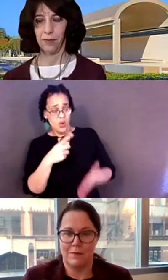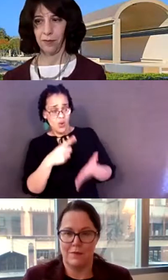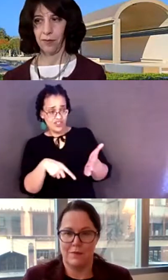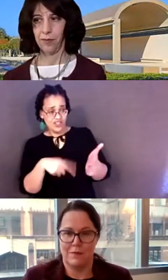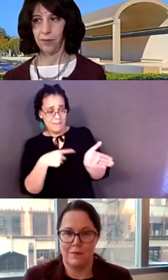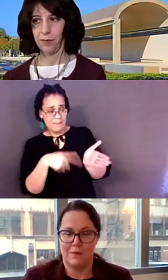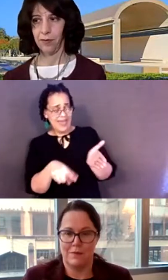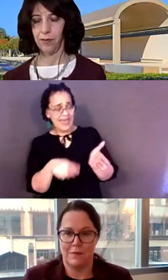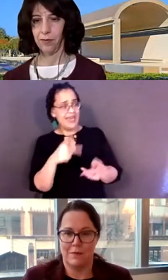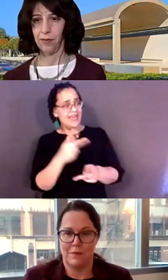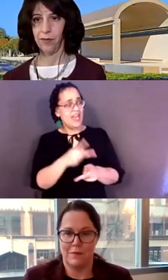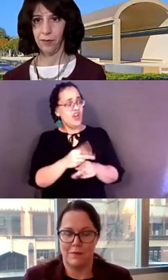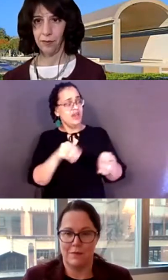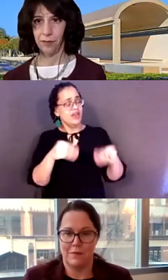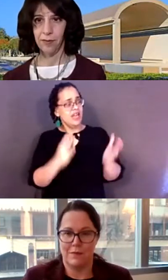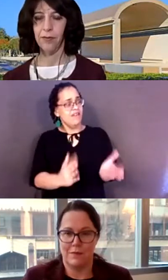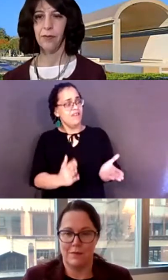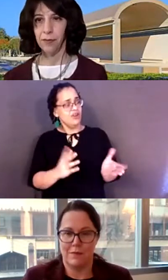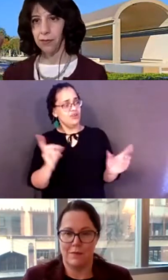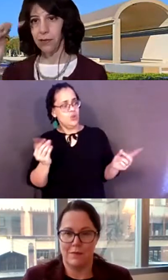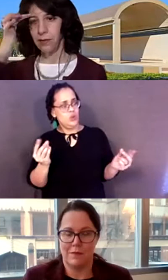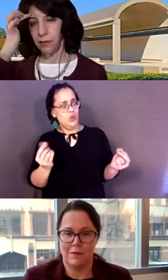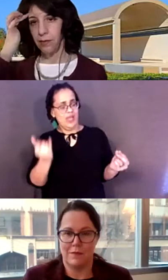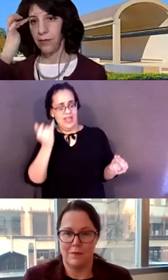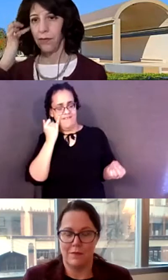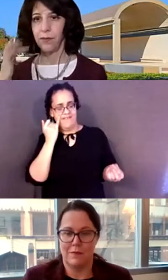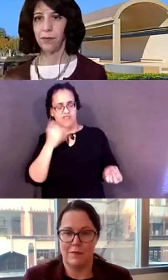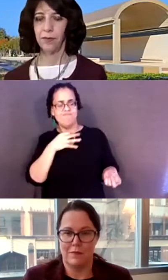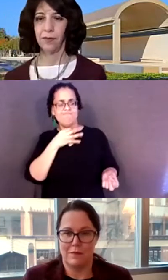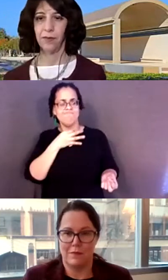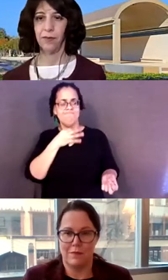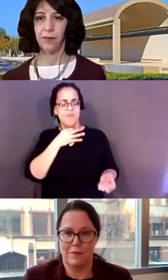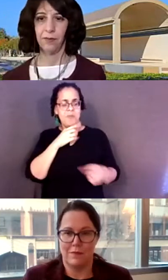a question about payment for the time